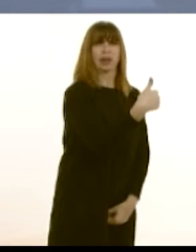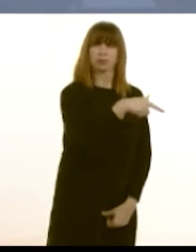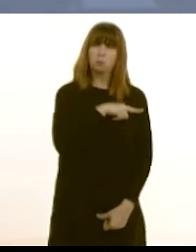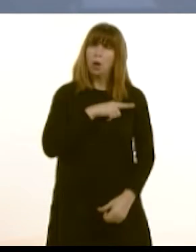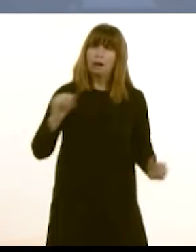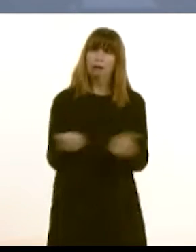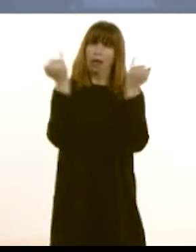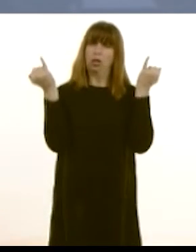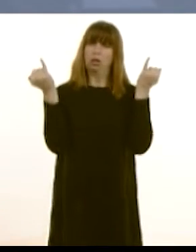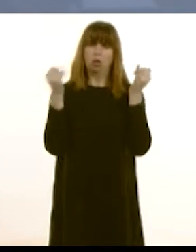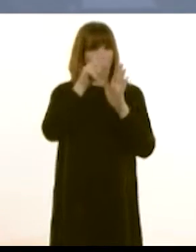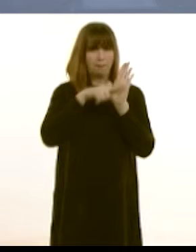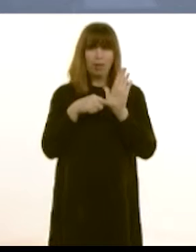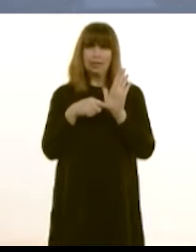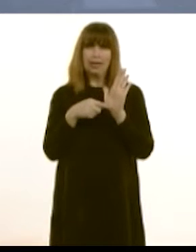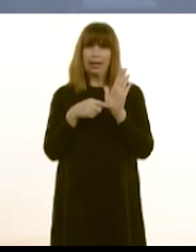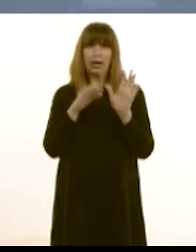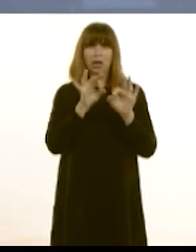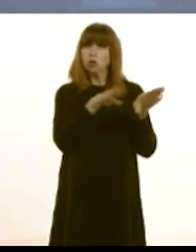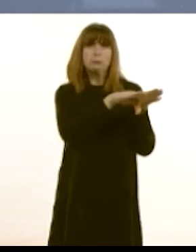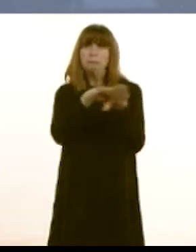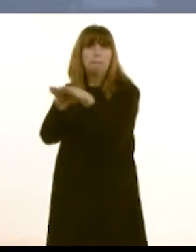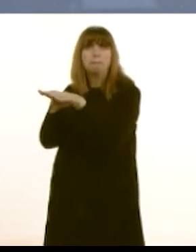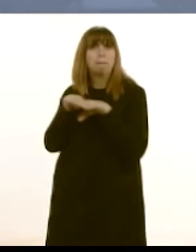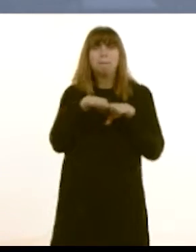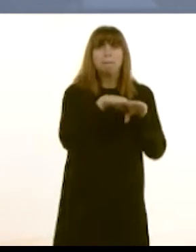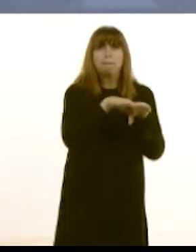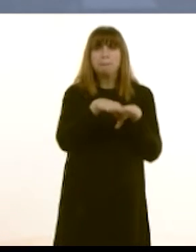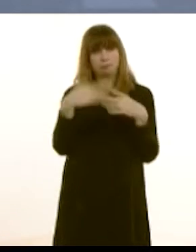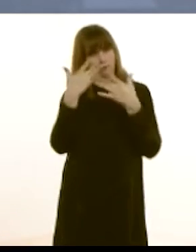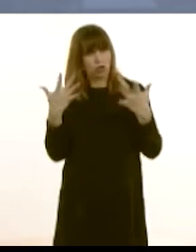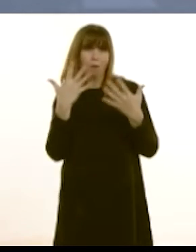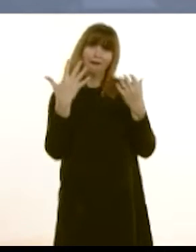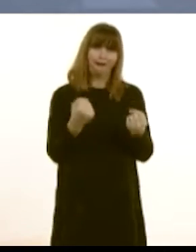Itís a situation thatís been raised here beforeóthis disparity in planning policy